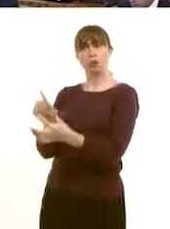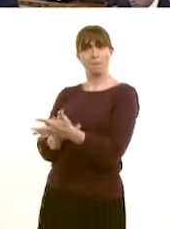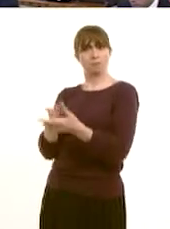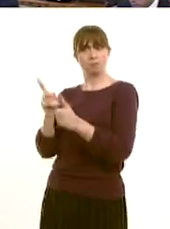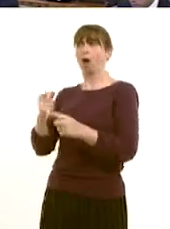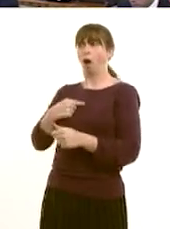his position.